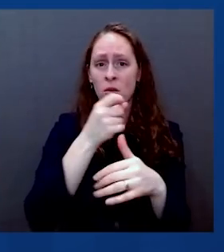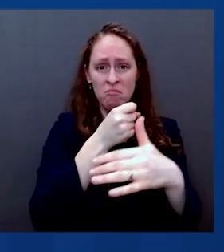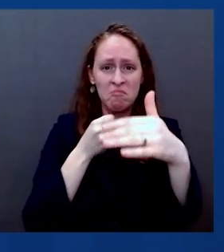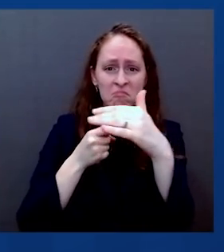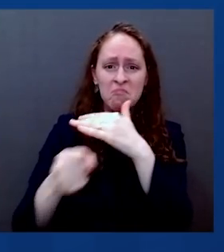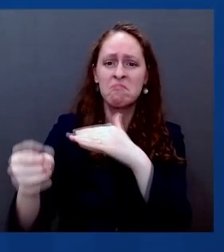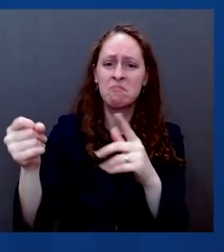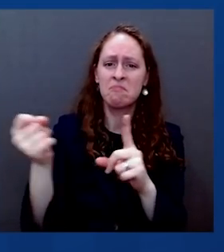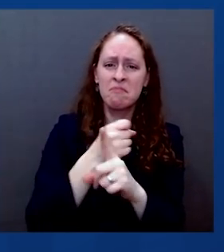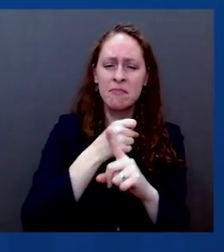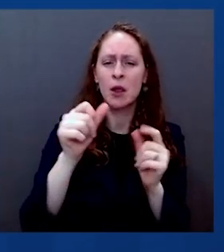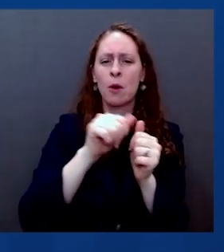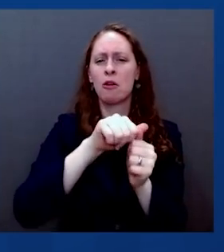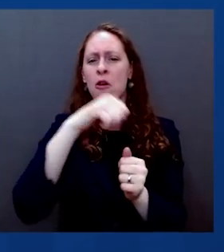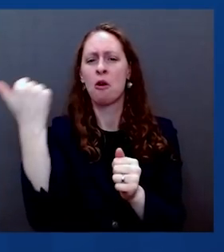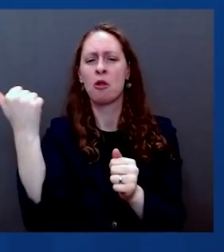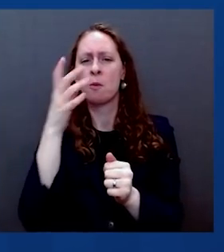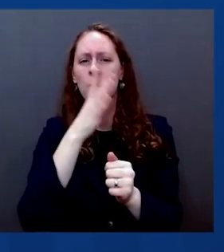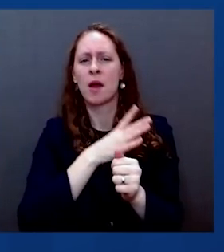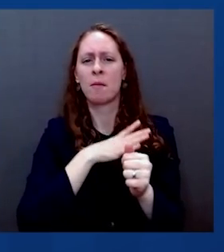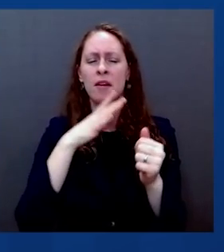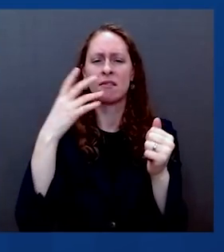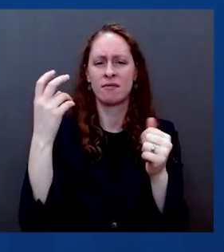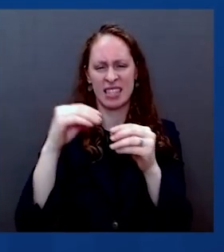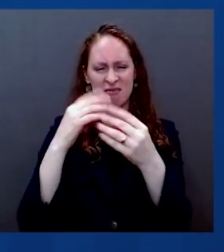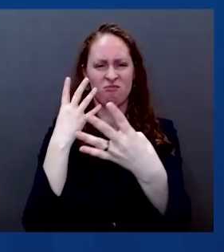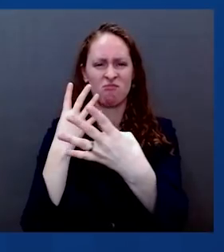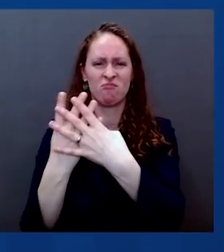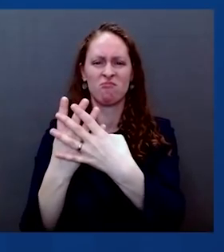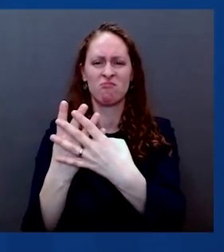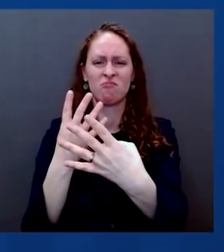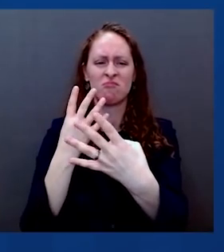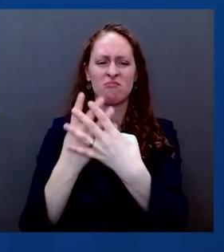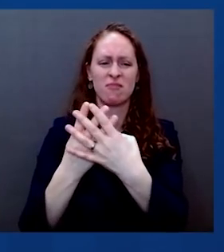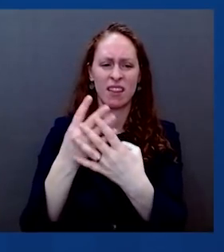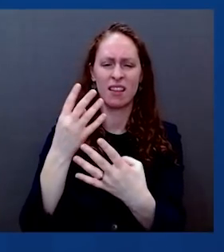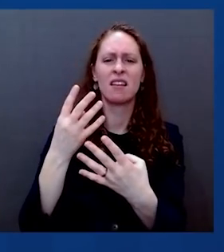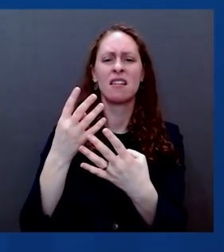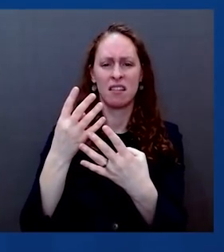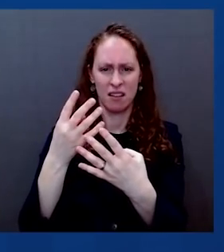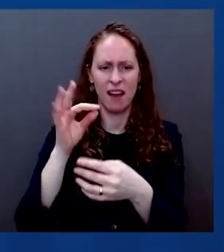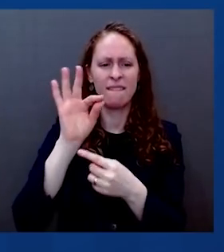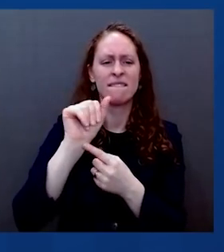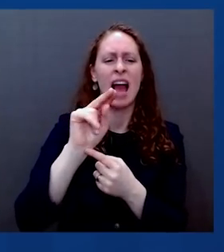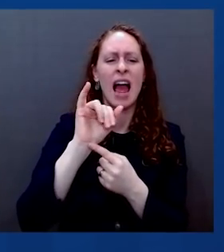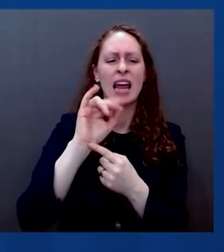[the] horrible screams…They beat her, I don't know [for] how long.